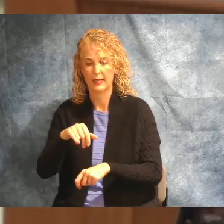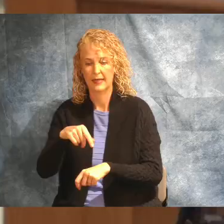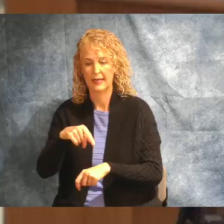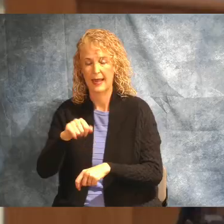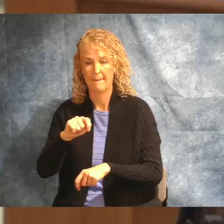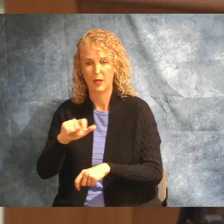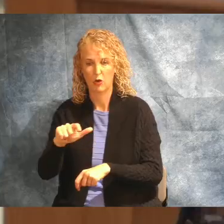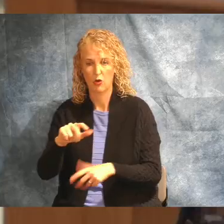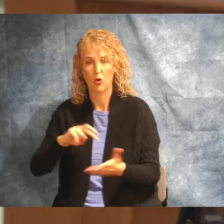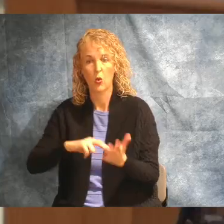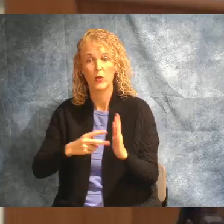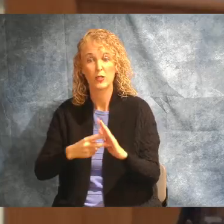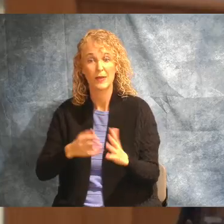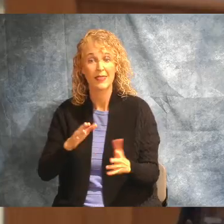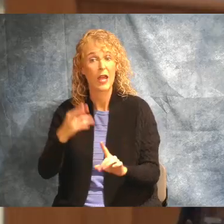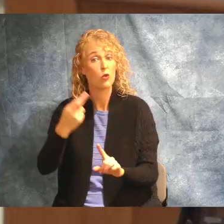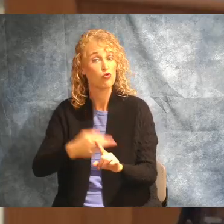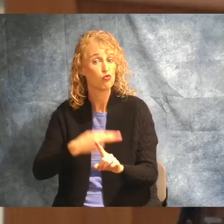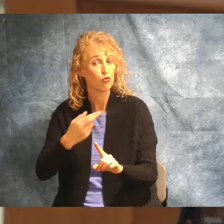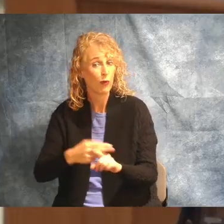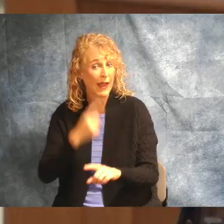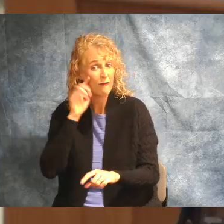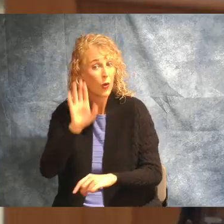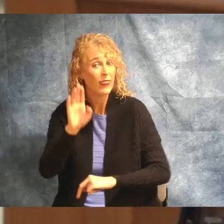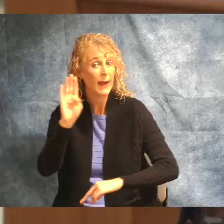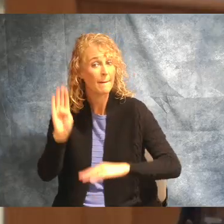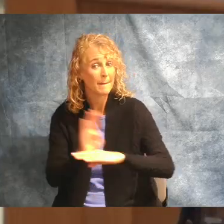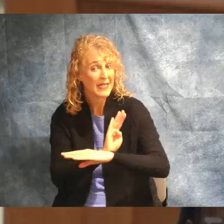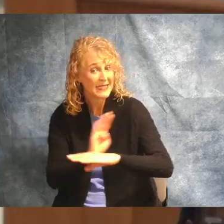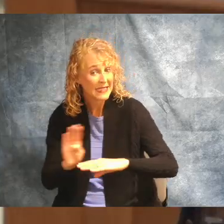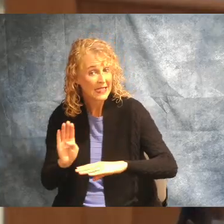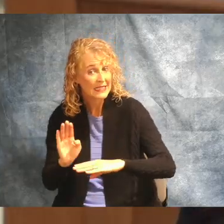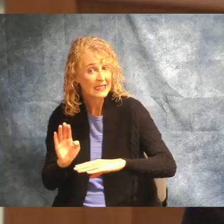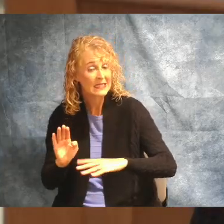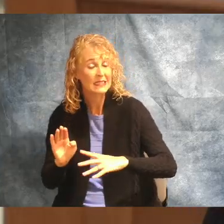them with their rent so they can focus their funds on other things. We're helping them with